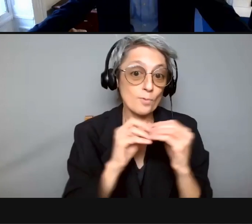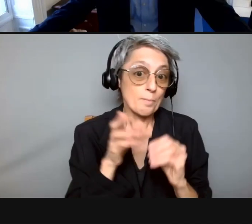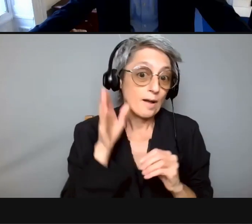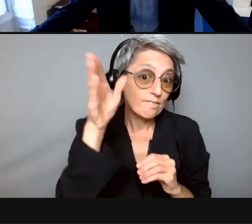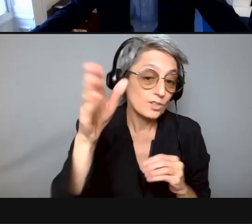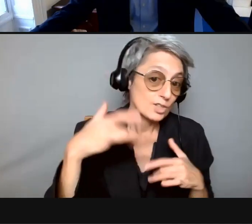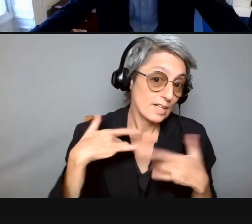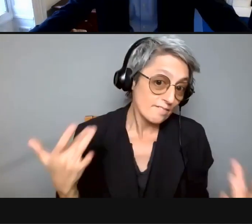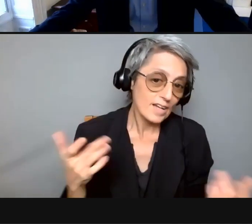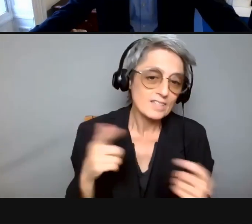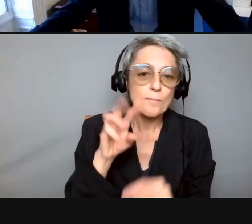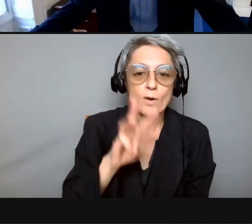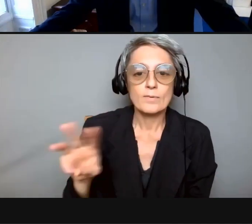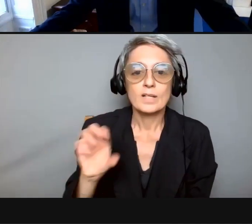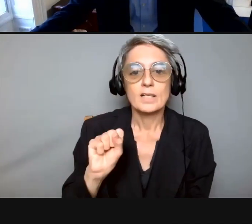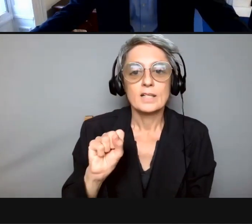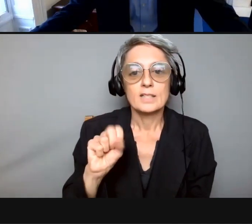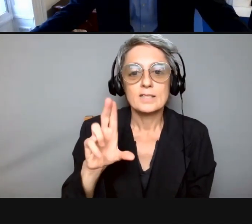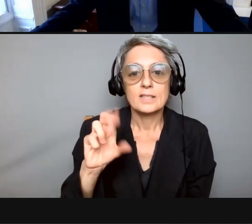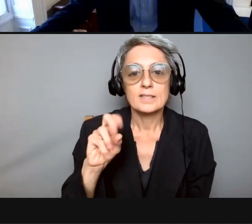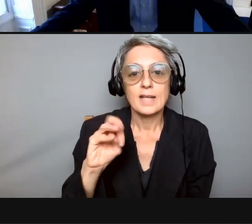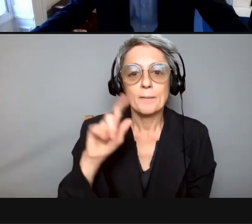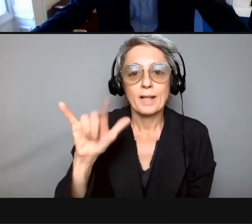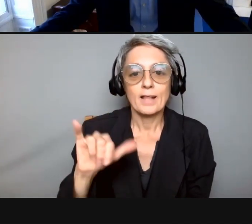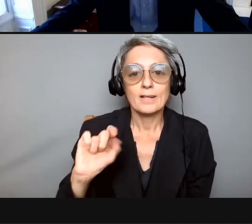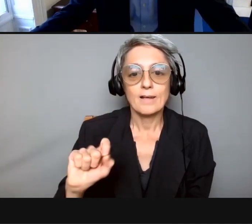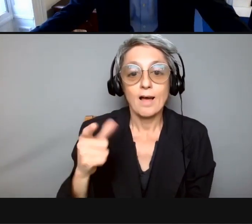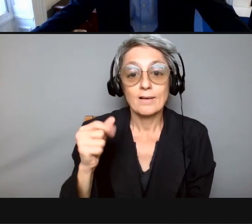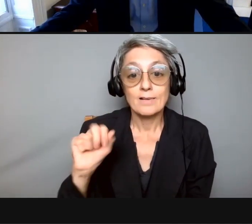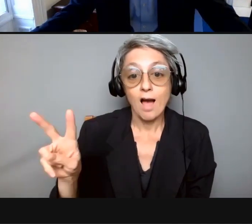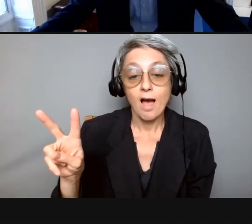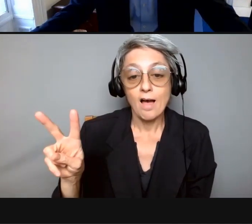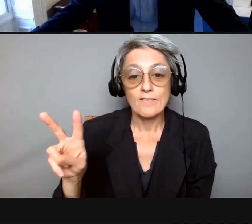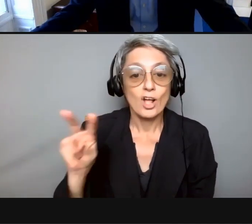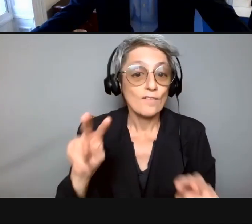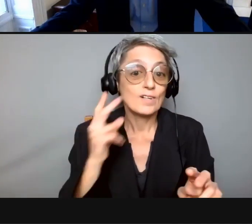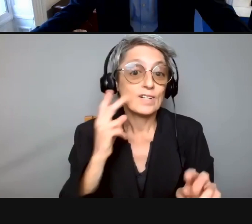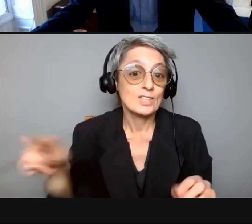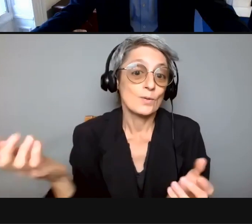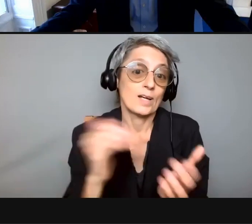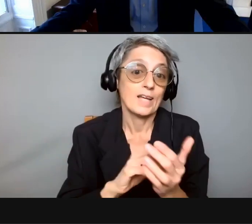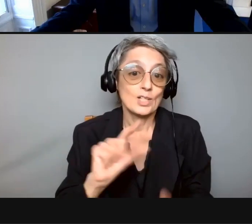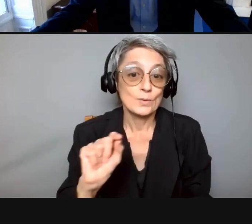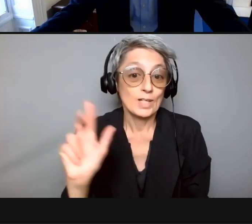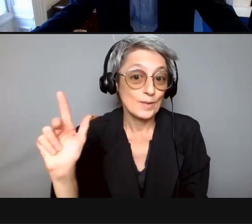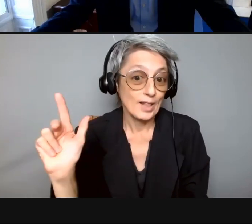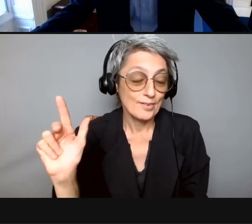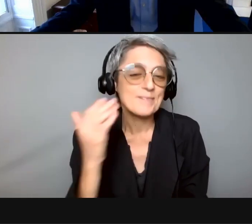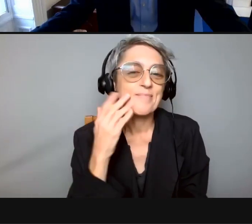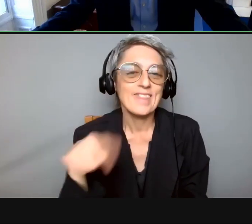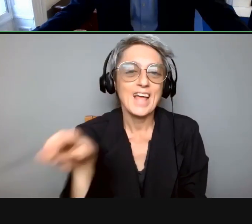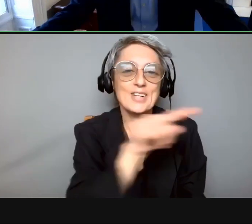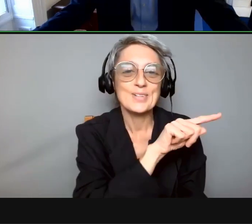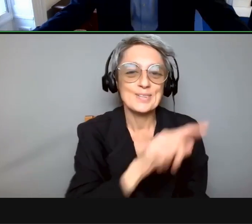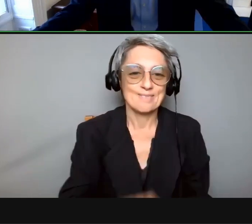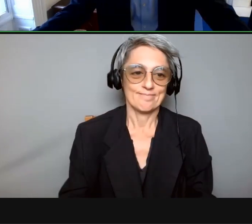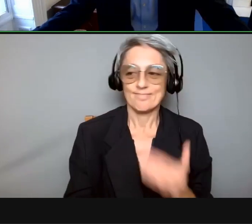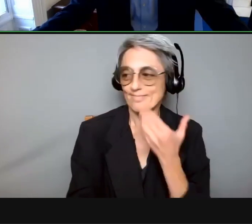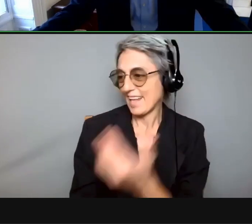at Sustainability.gov. And we look forward to seeing you in 2023. Thanks, everyone. Mr. Mayock: Thank you.